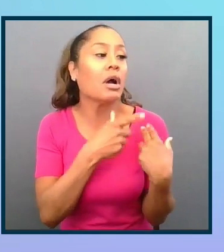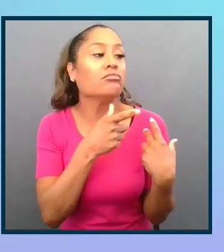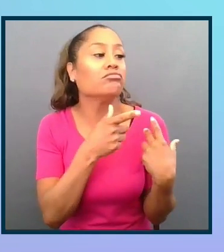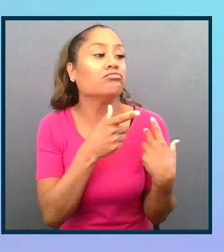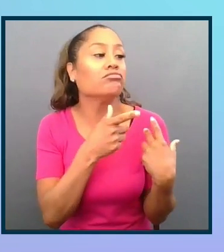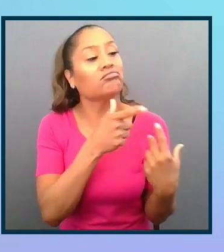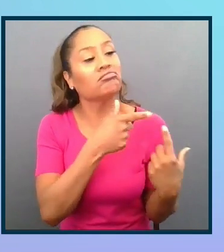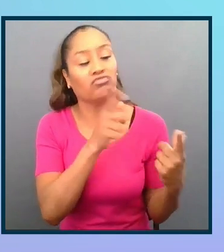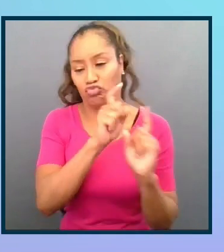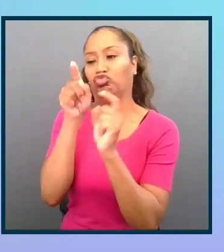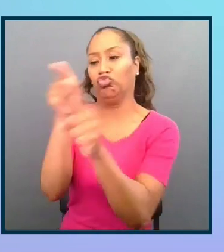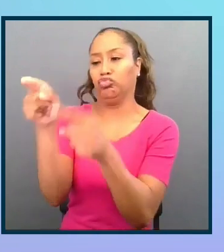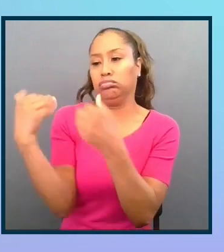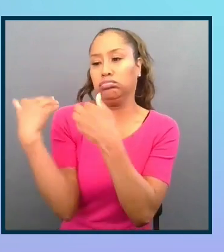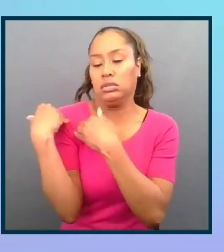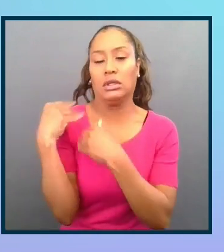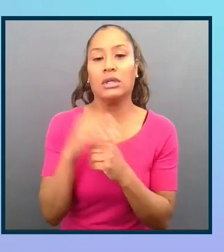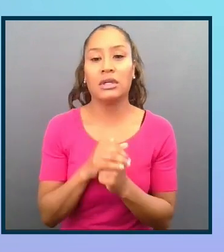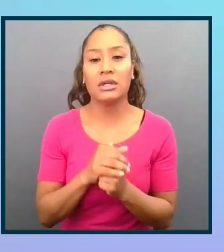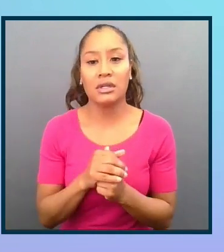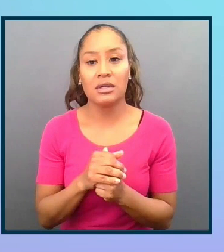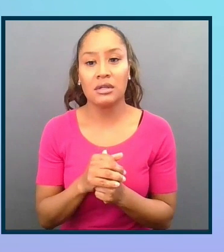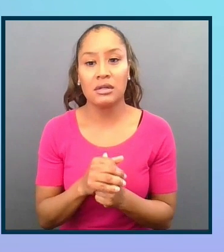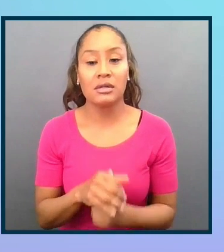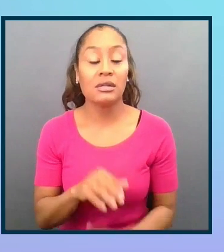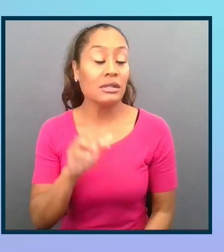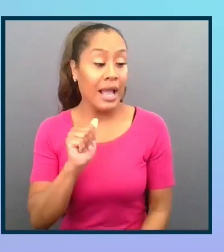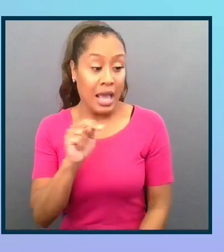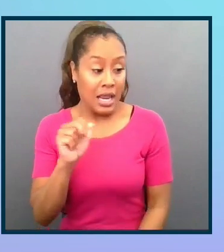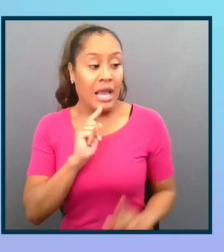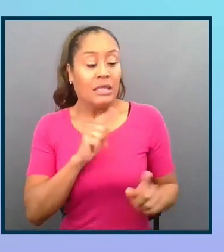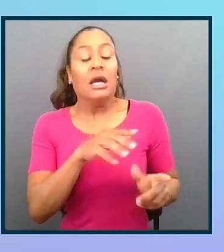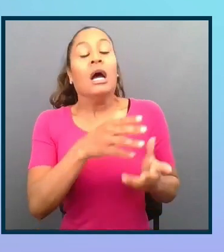Well, I personally think, yes. All designers should have at least